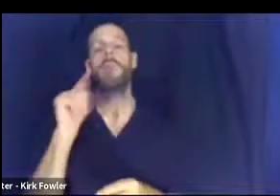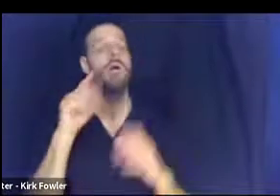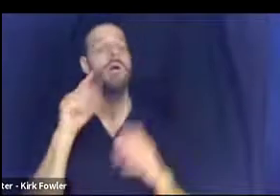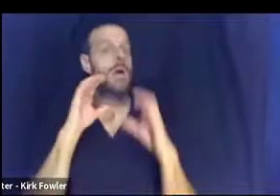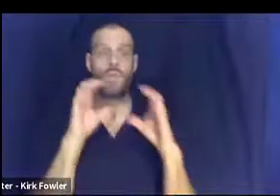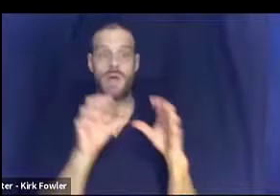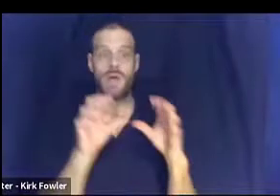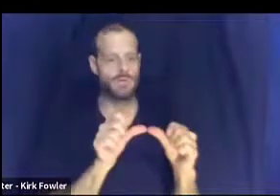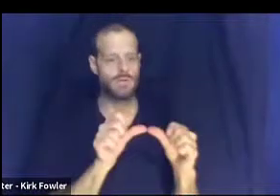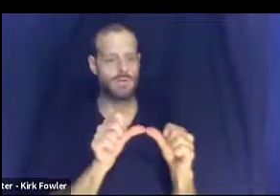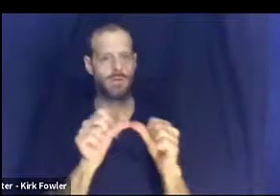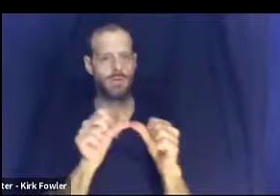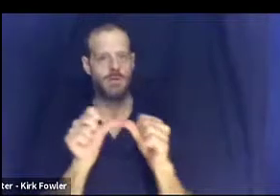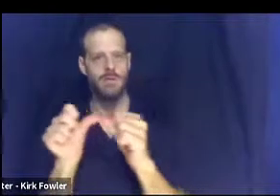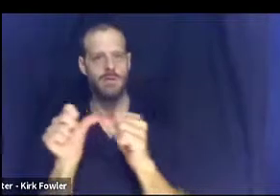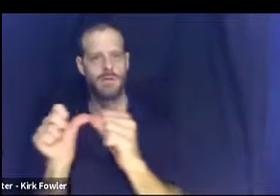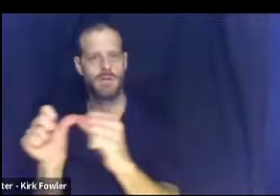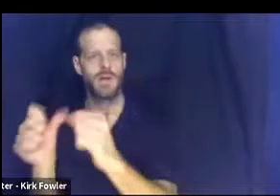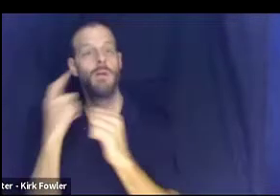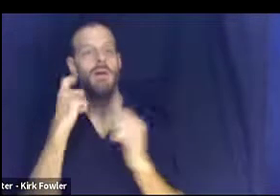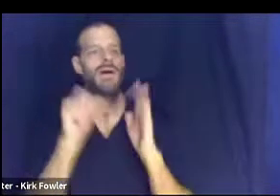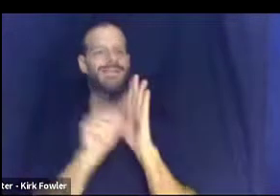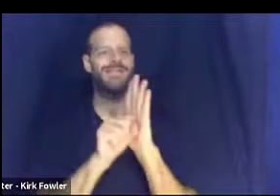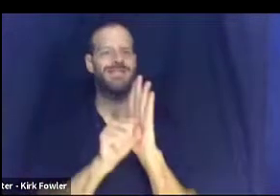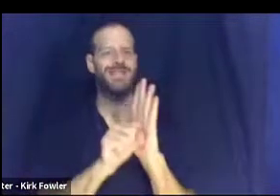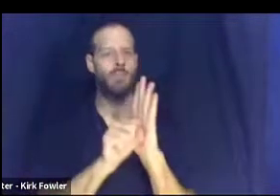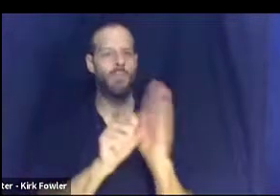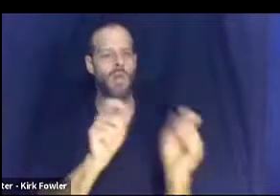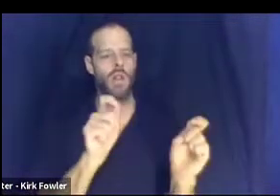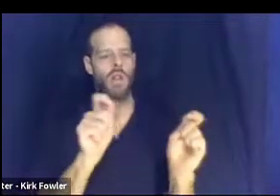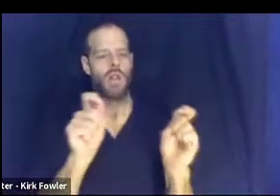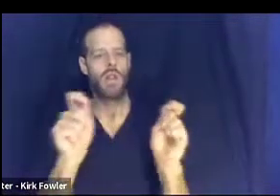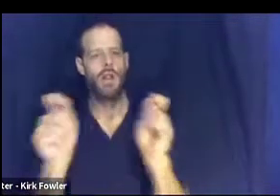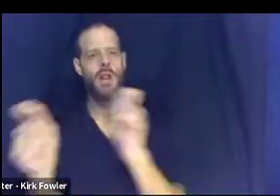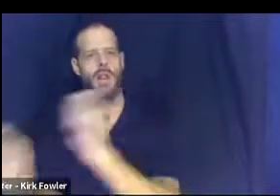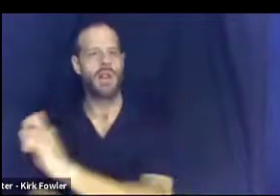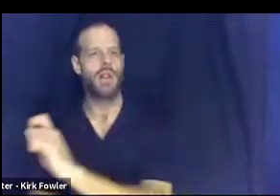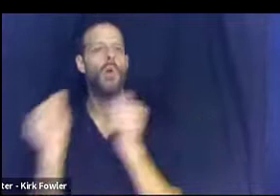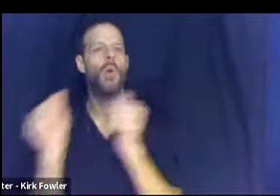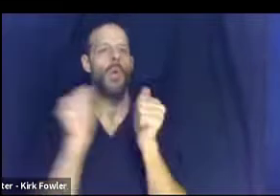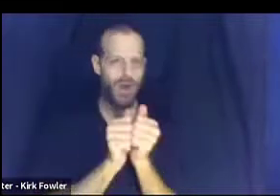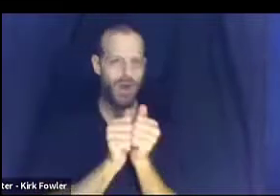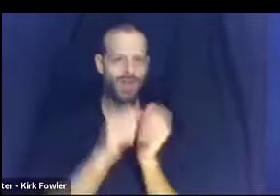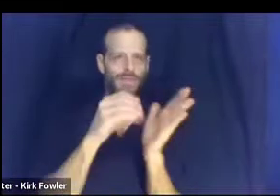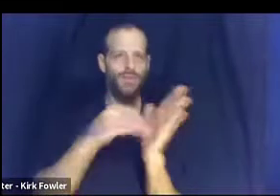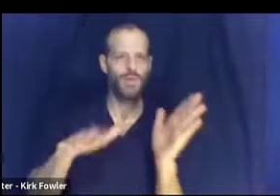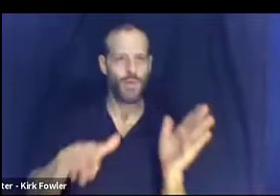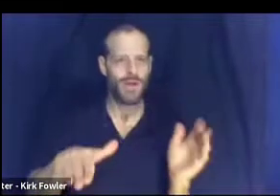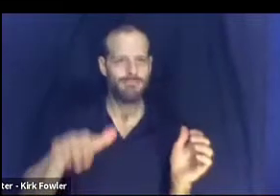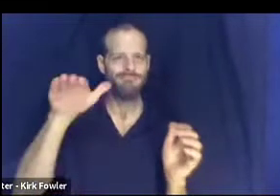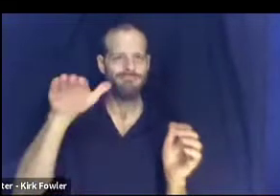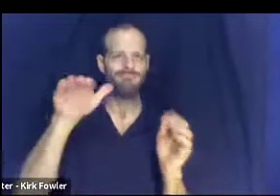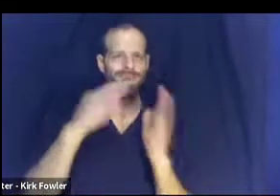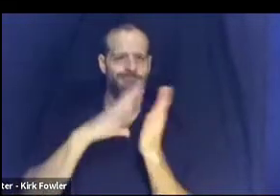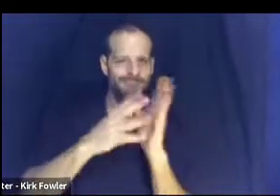because the symbol it's transformed at the same time as the students communication was improving